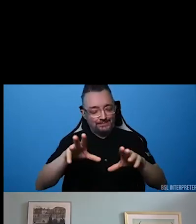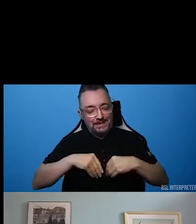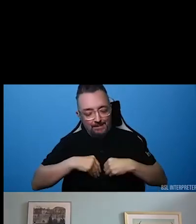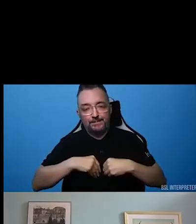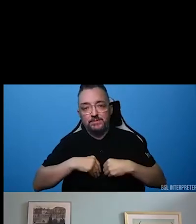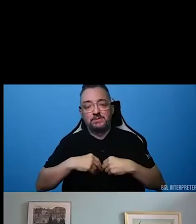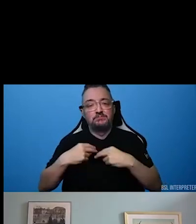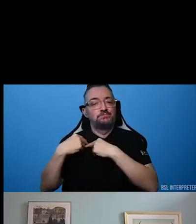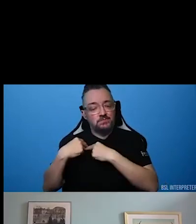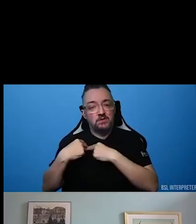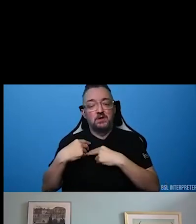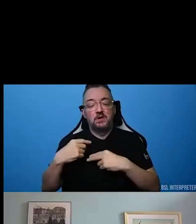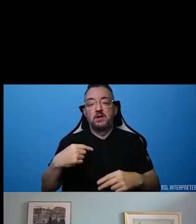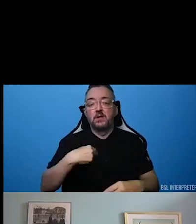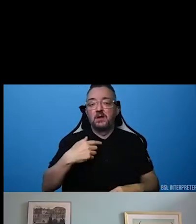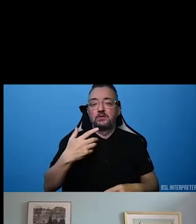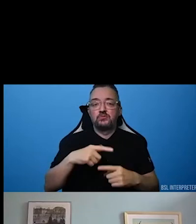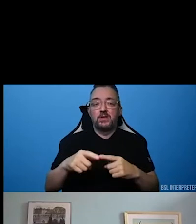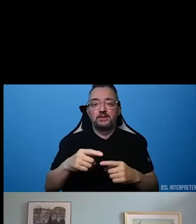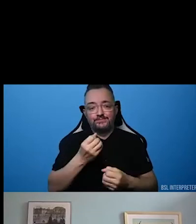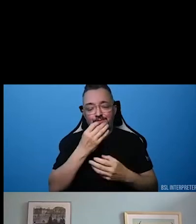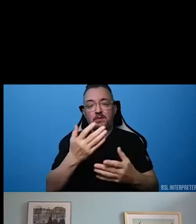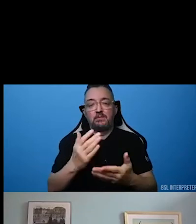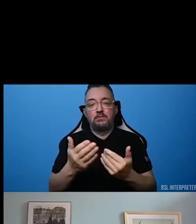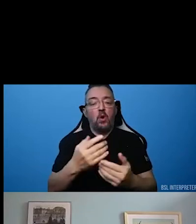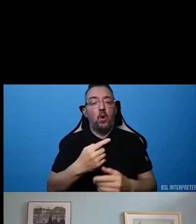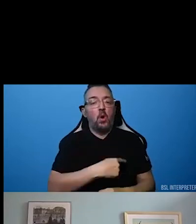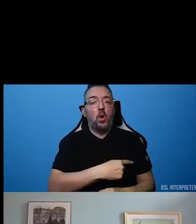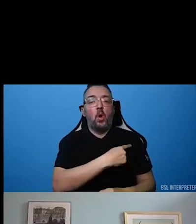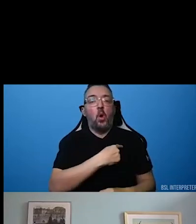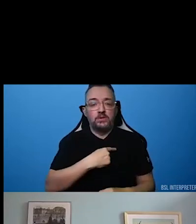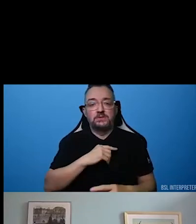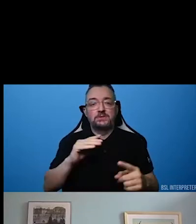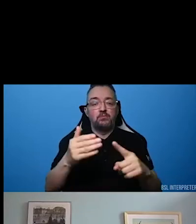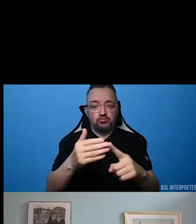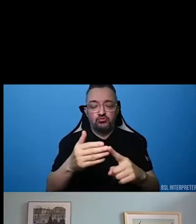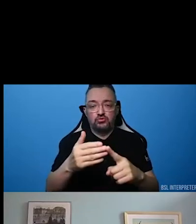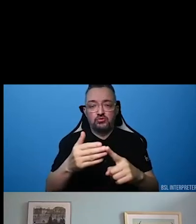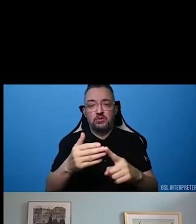I think both of a more honest approach to our history and in the interests of trying